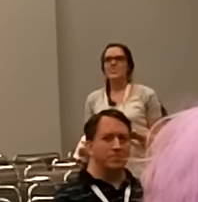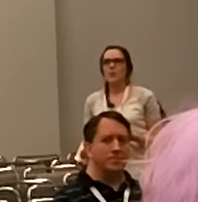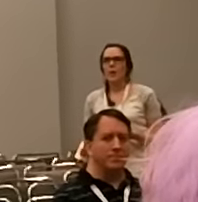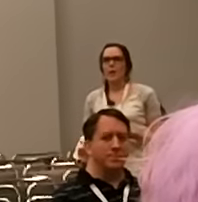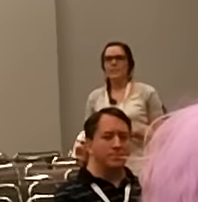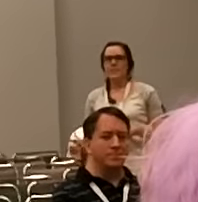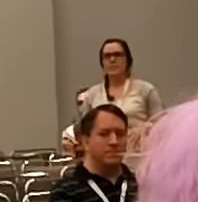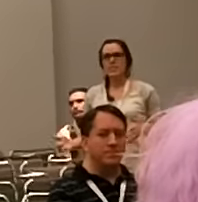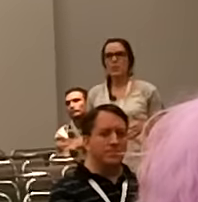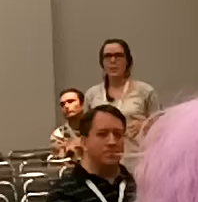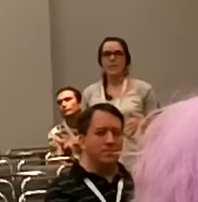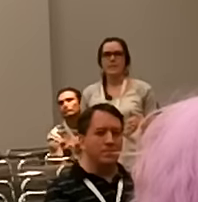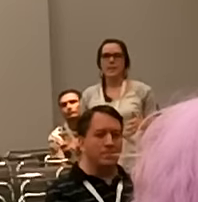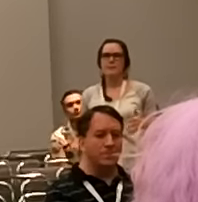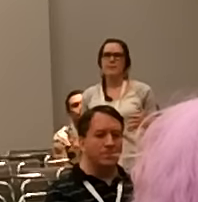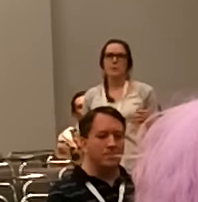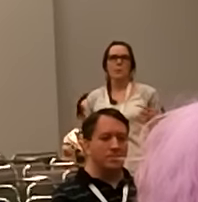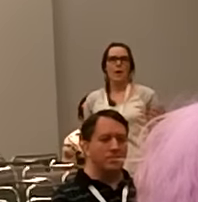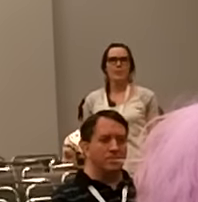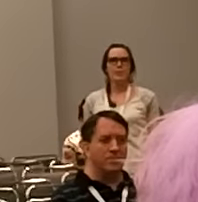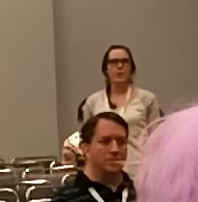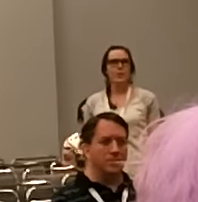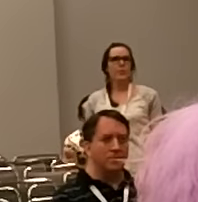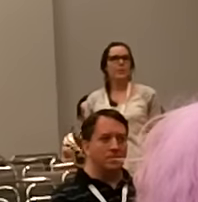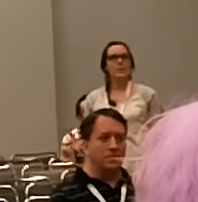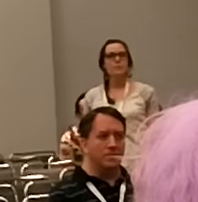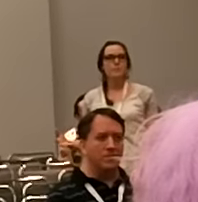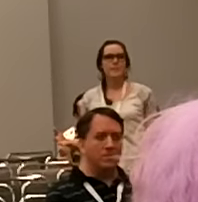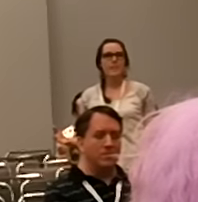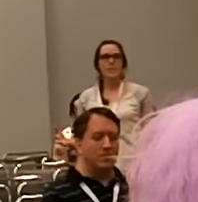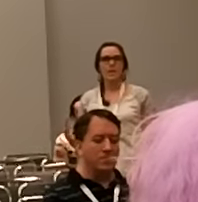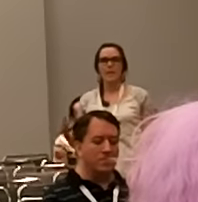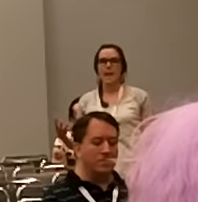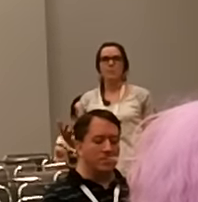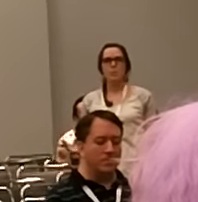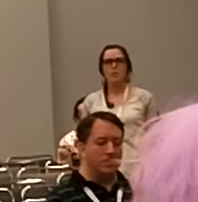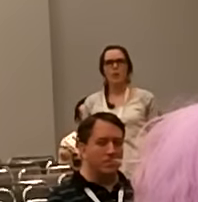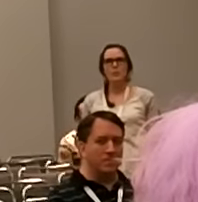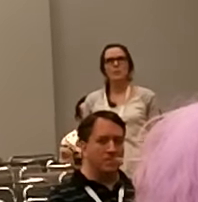And so, I considered going into, like, maybe our most popular 30 to 50 and trying to caption those,